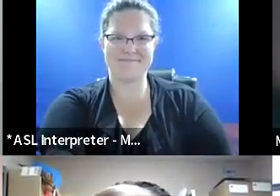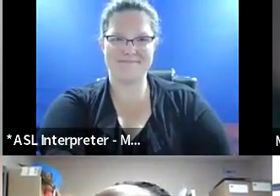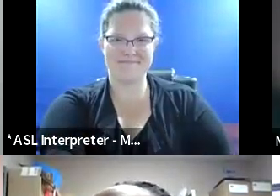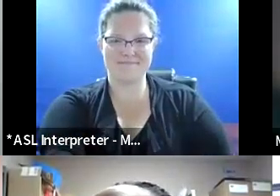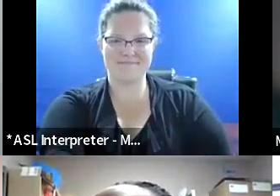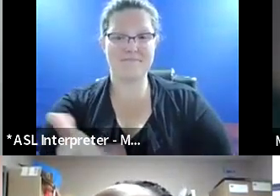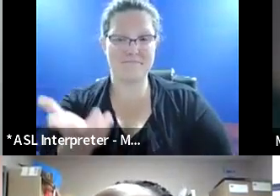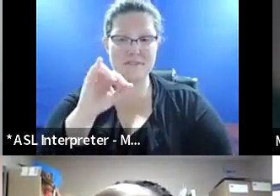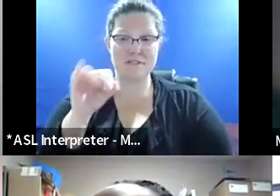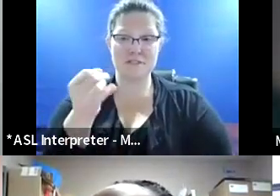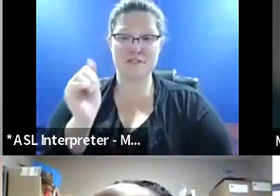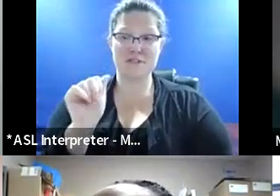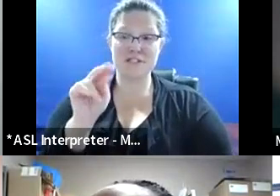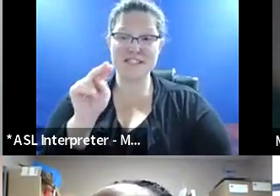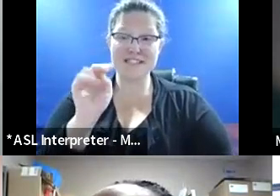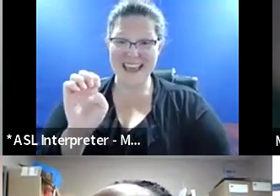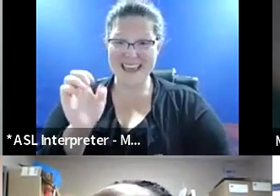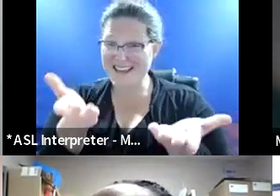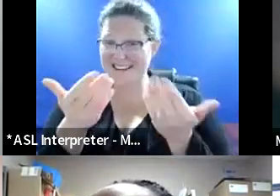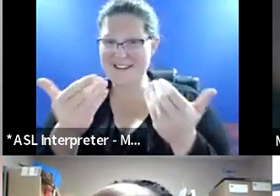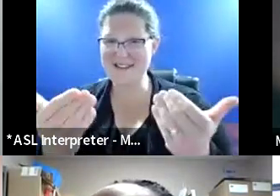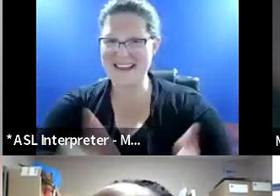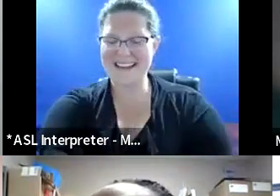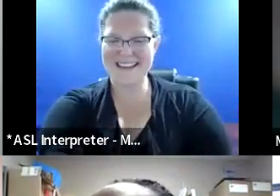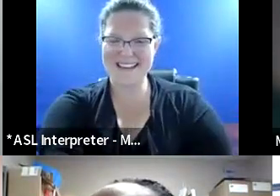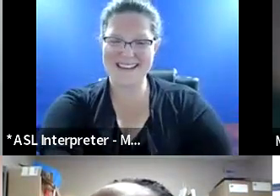DOES ANYBODY HAVE ANY QUESTIONS FOR ERIC OR WOULD ANYBODY ELSE LIKE TO SHARE WHAT YOU ARE DOING IN YOUR NETWORK?